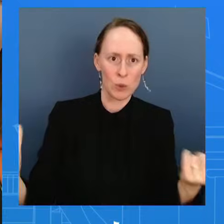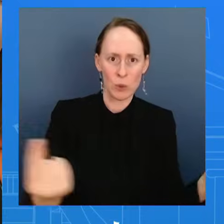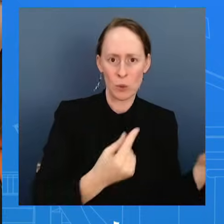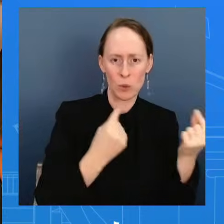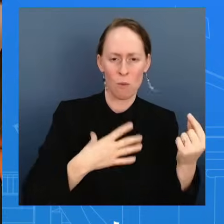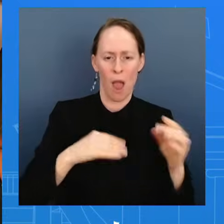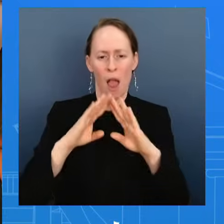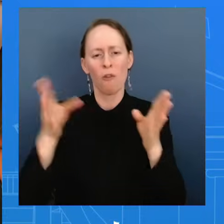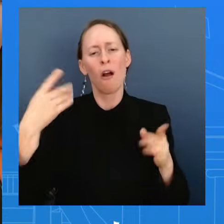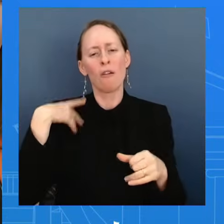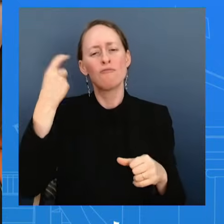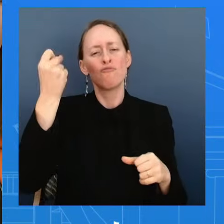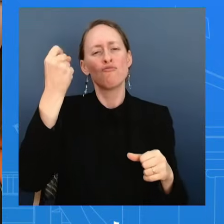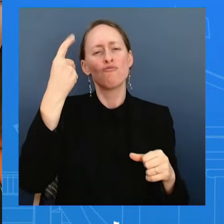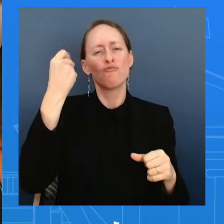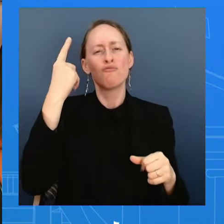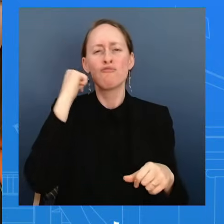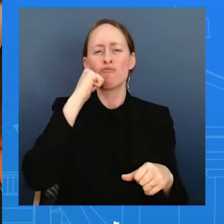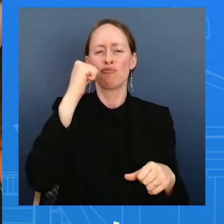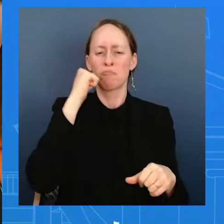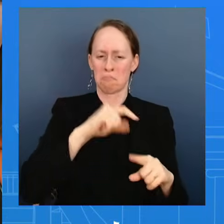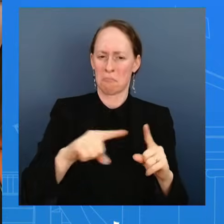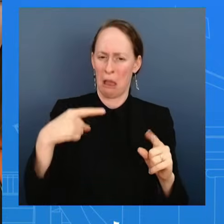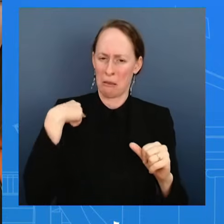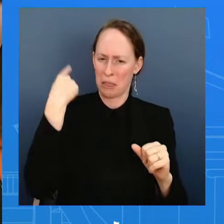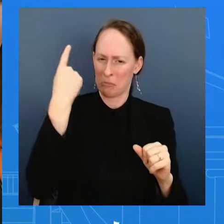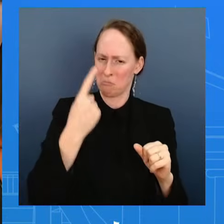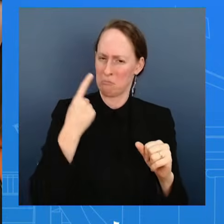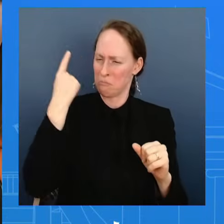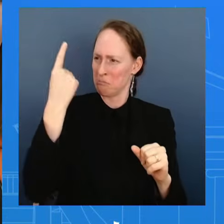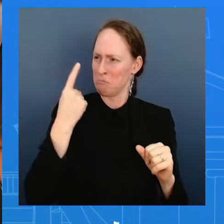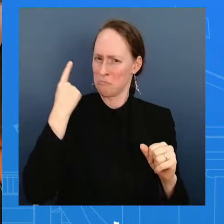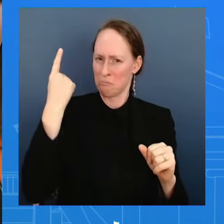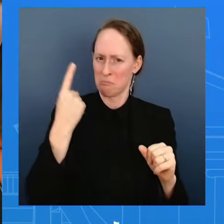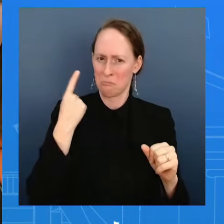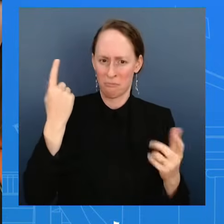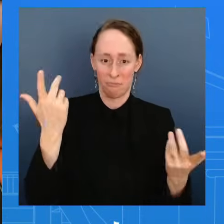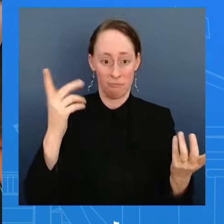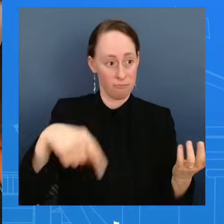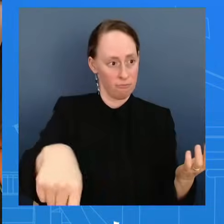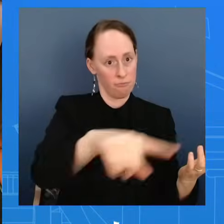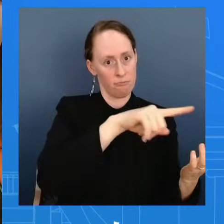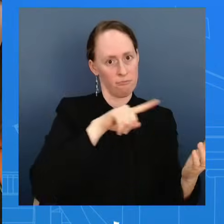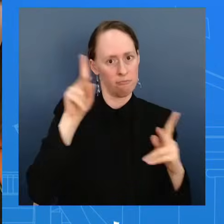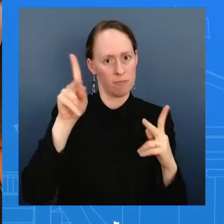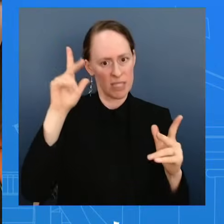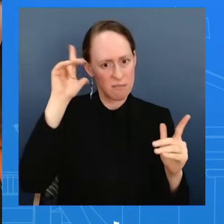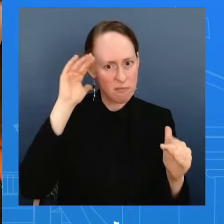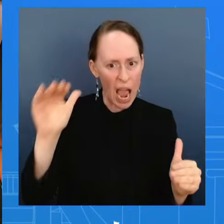The Press: And just one other thing closer to home. Can we expect any kind of press conference from the vice president at any time soon?